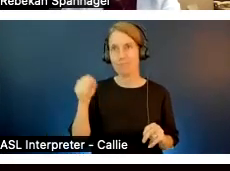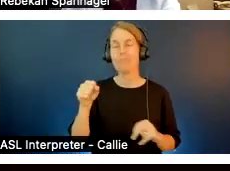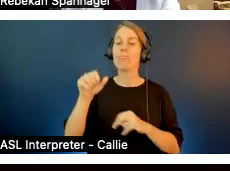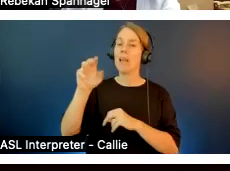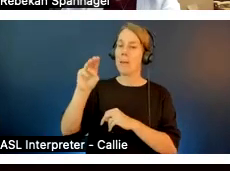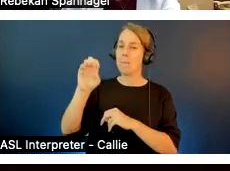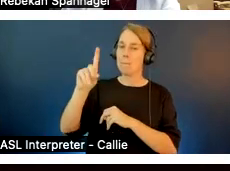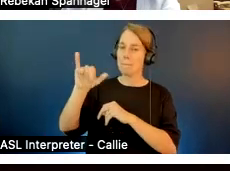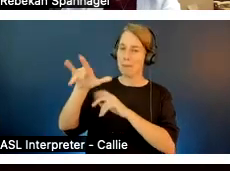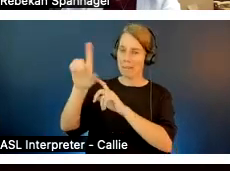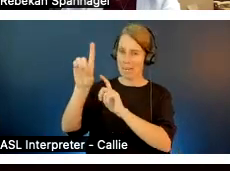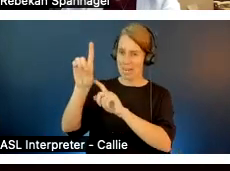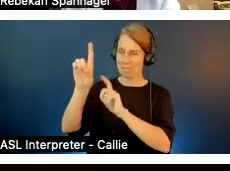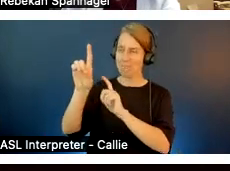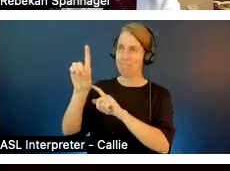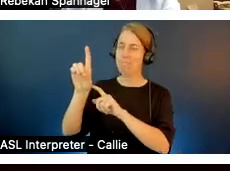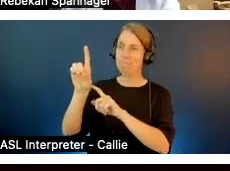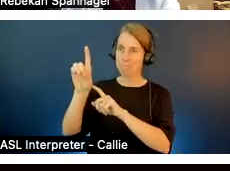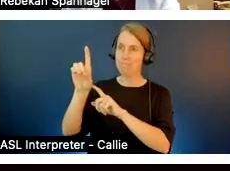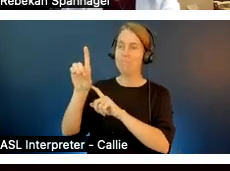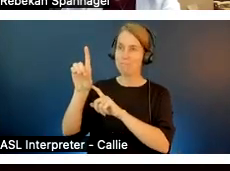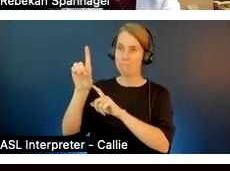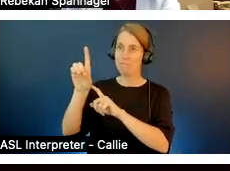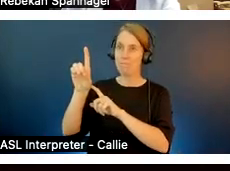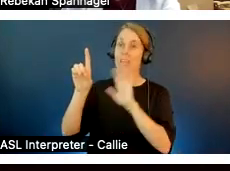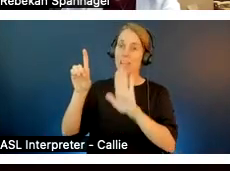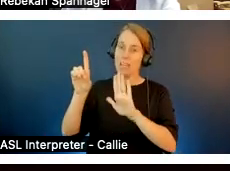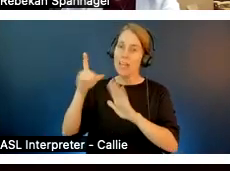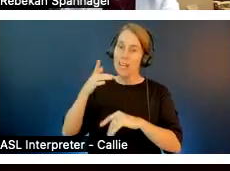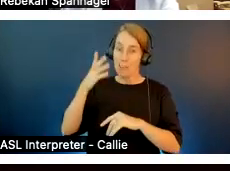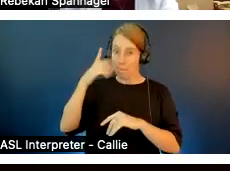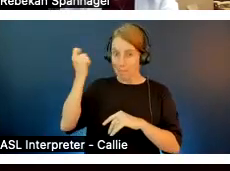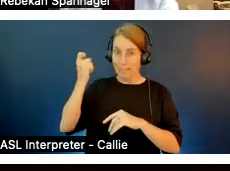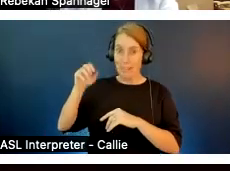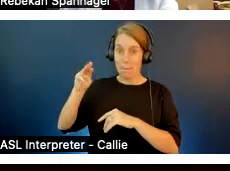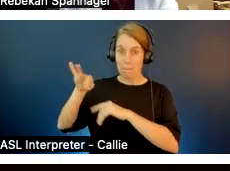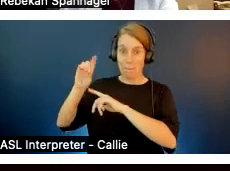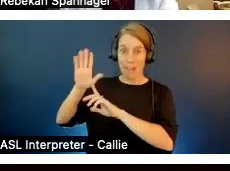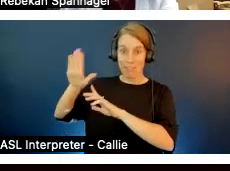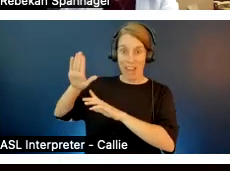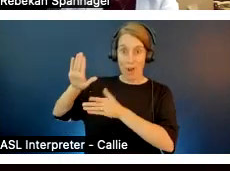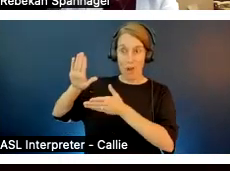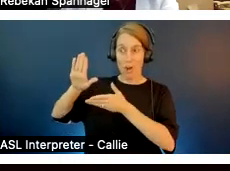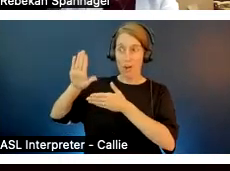usually medicaid is in every state is going to pay less for an hourly service or any service than